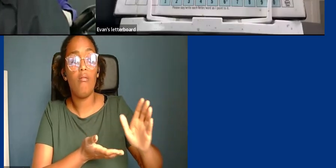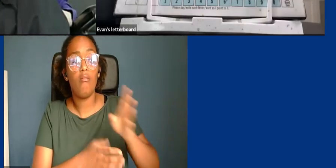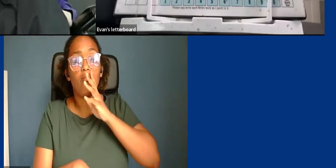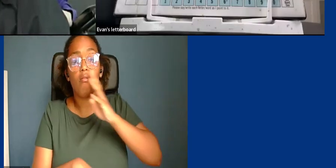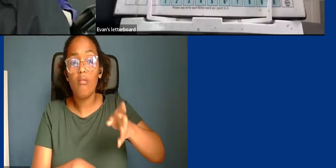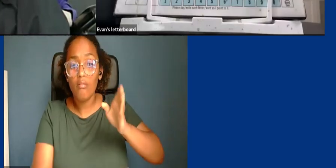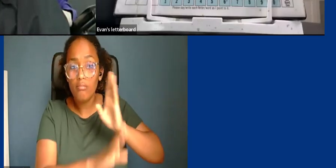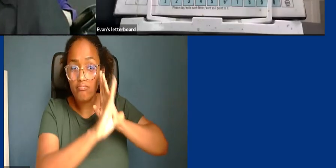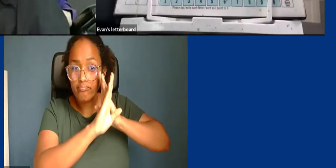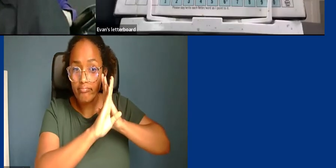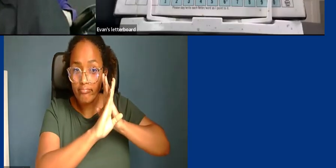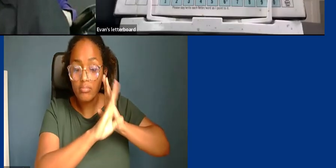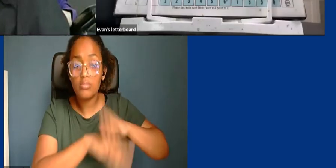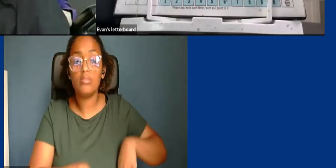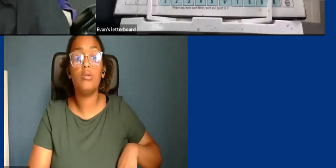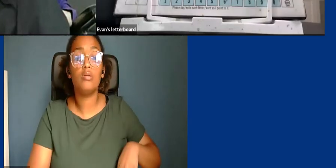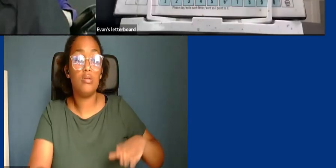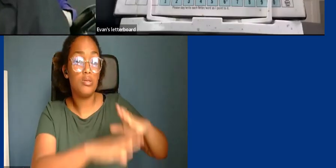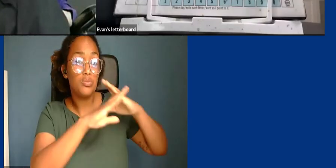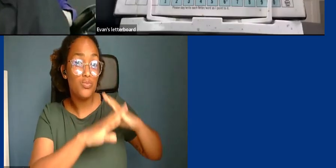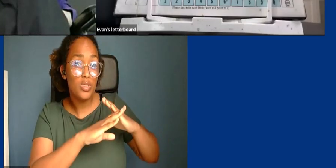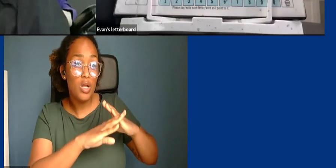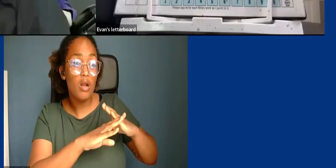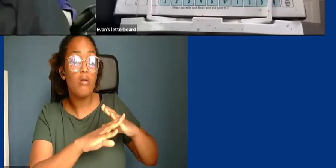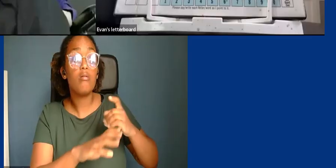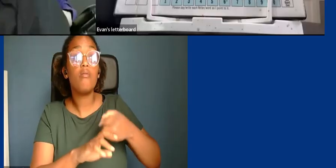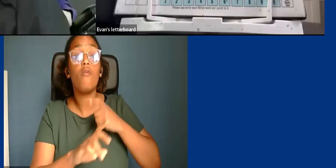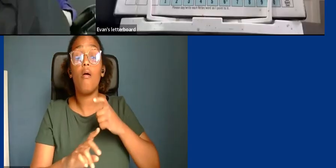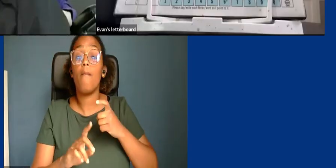temporarily able-bodied people think are dangerous for